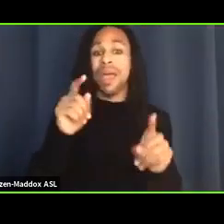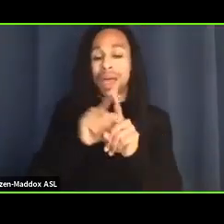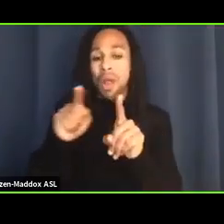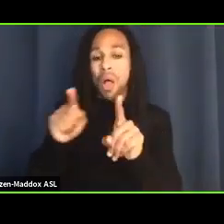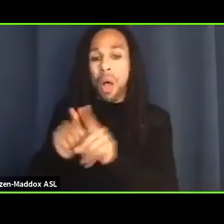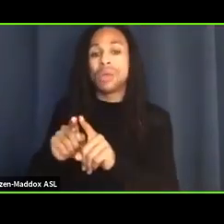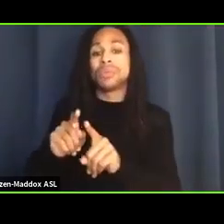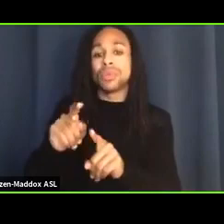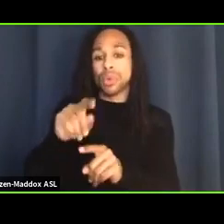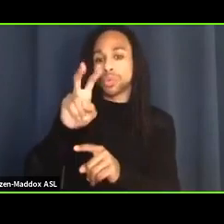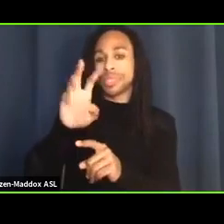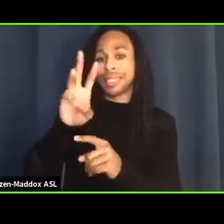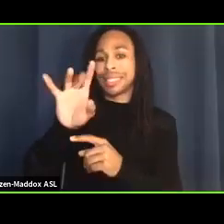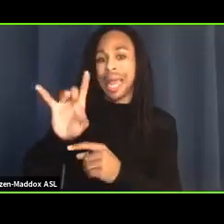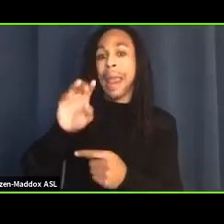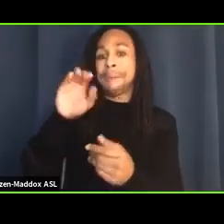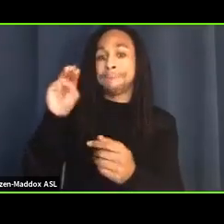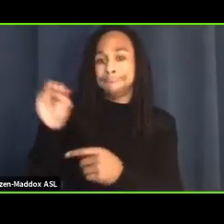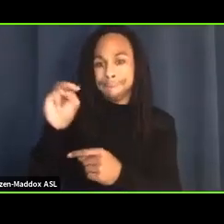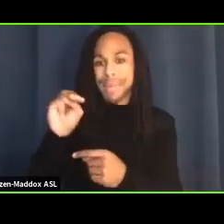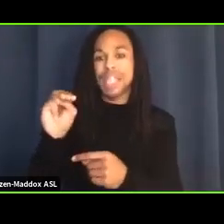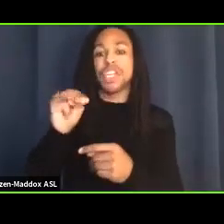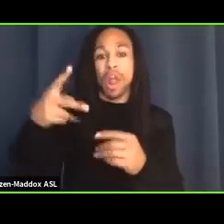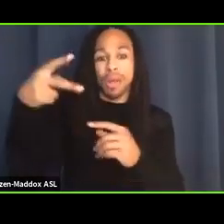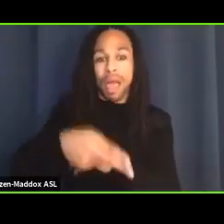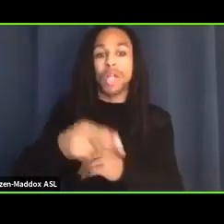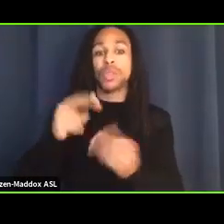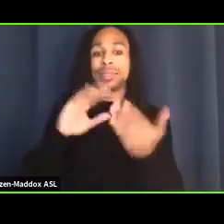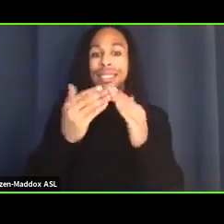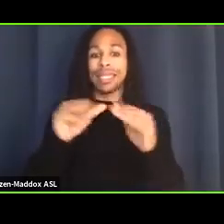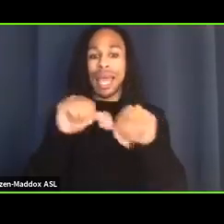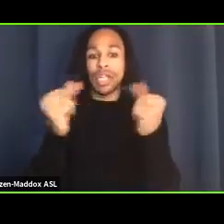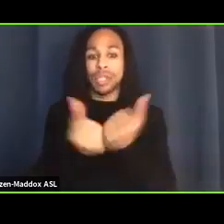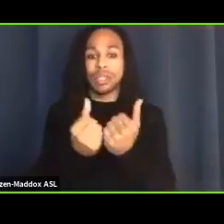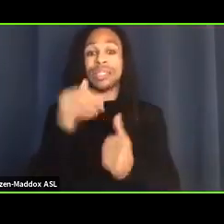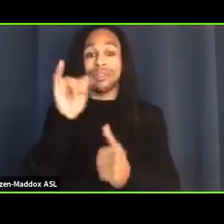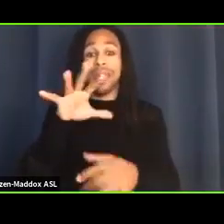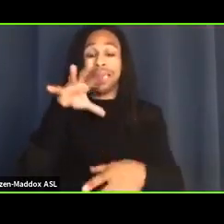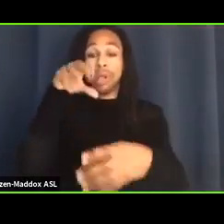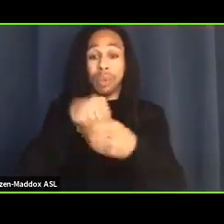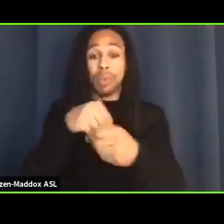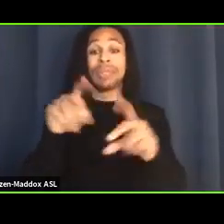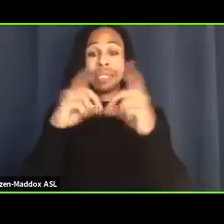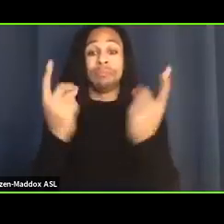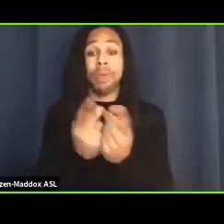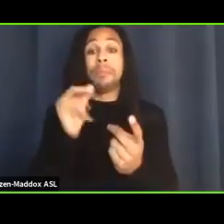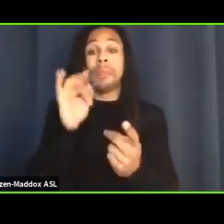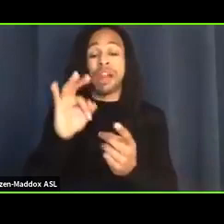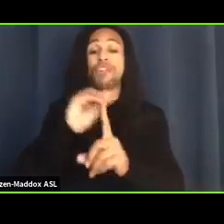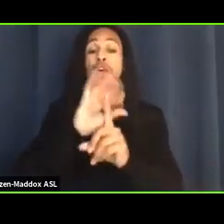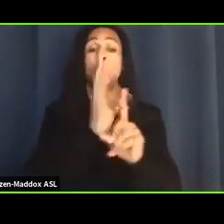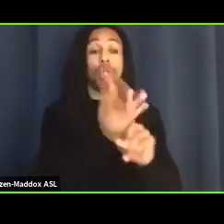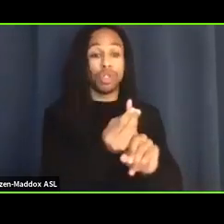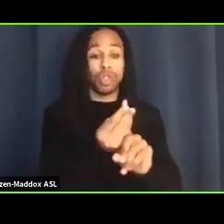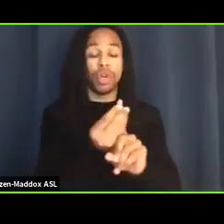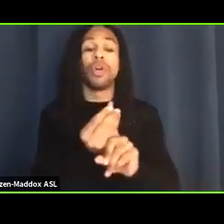One of the things of note with this is when we received the fiscal draft of the